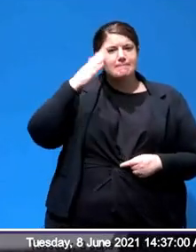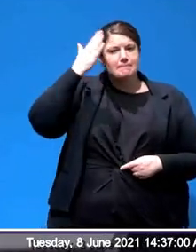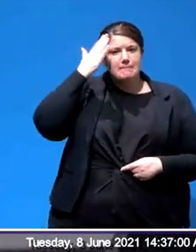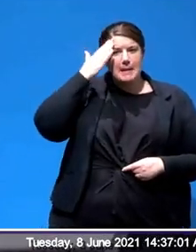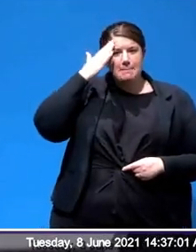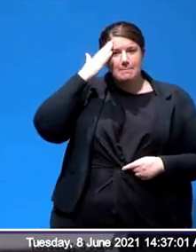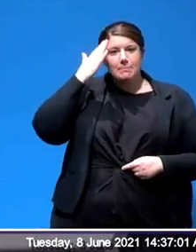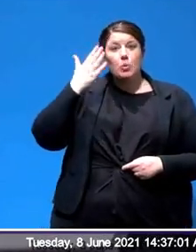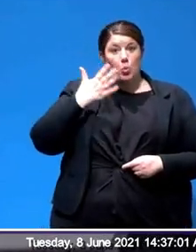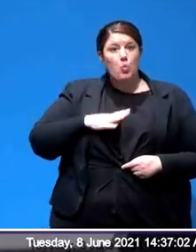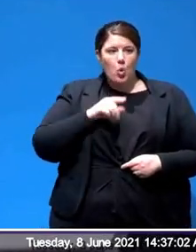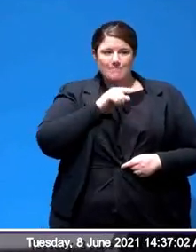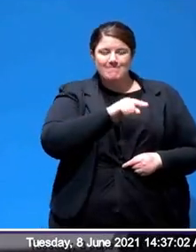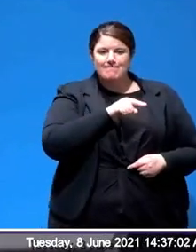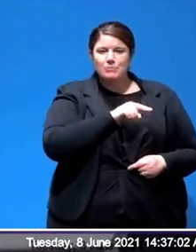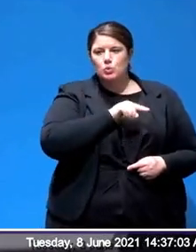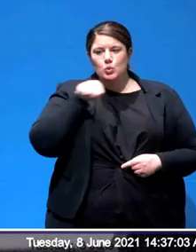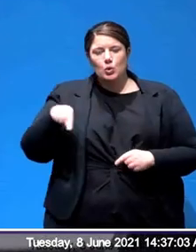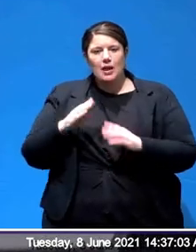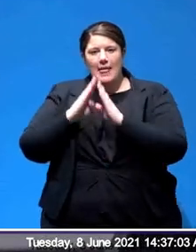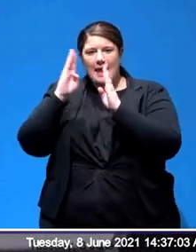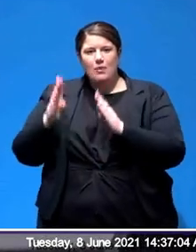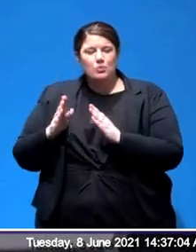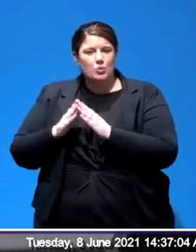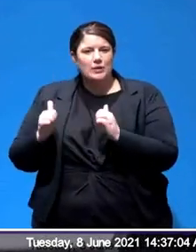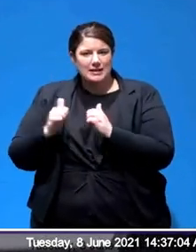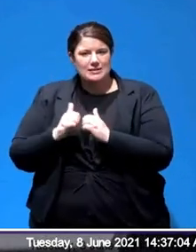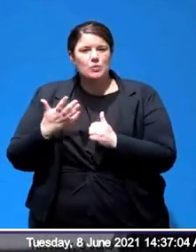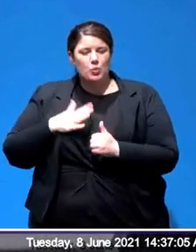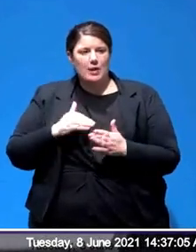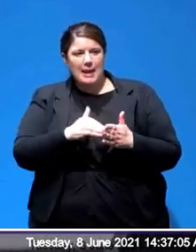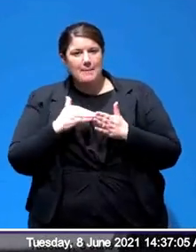ABM's support and I was --- I was too.